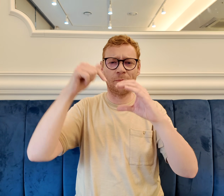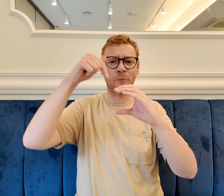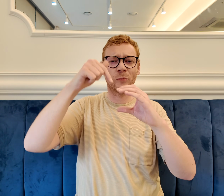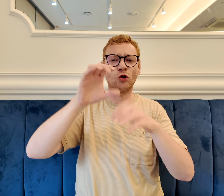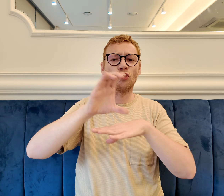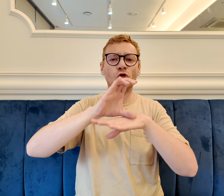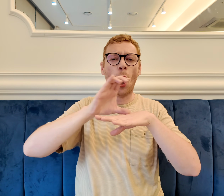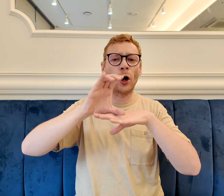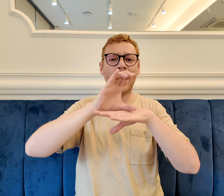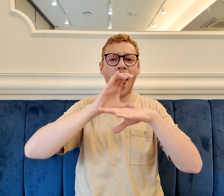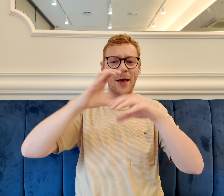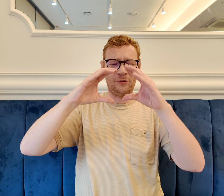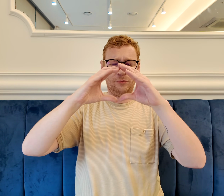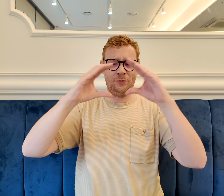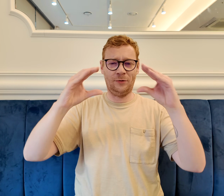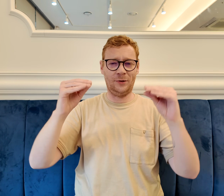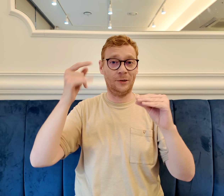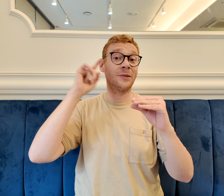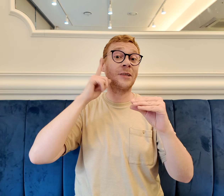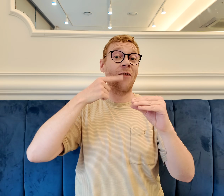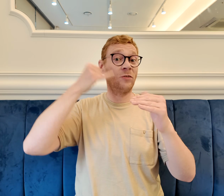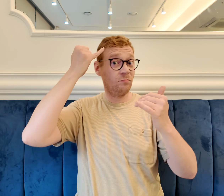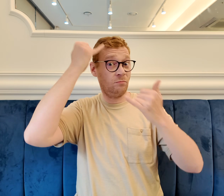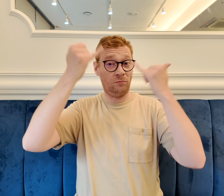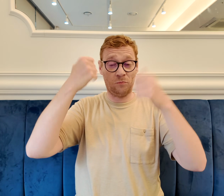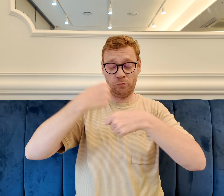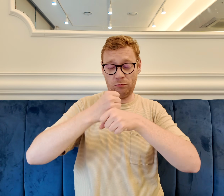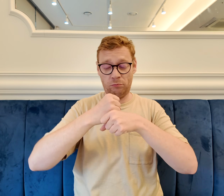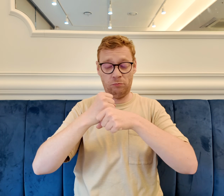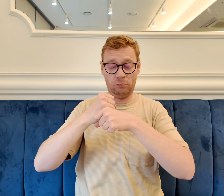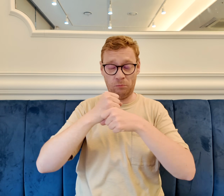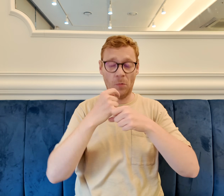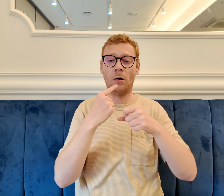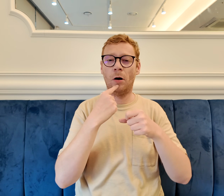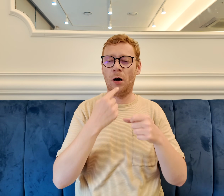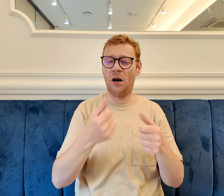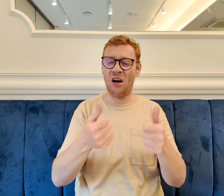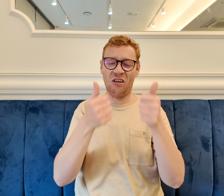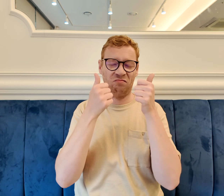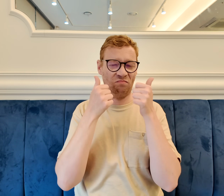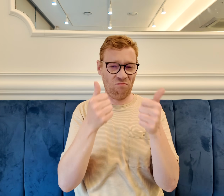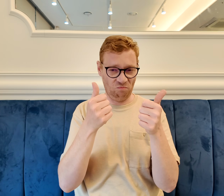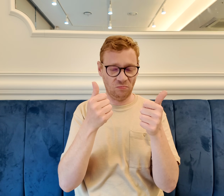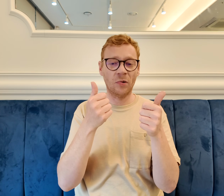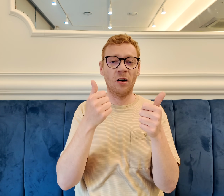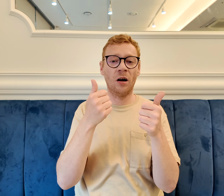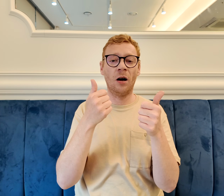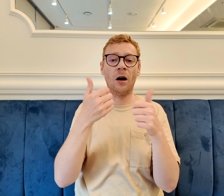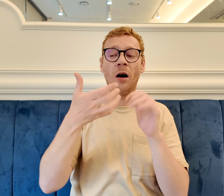he invented a new bread using chocolate. It was truly fantastic.